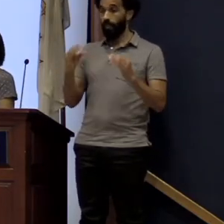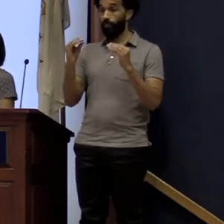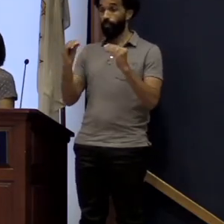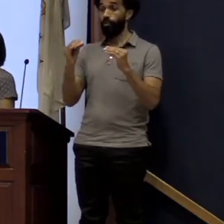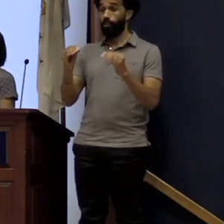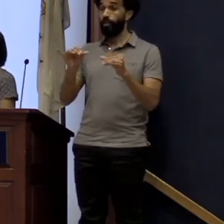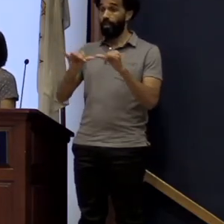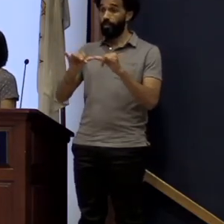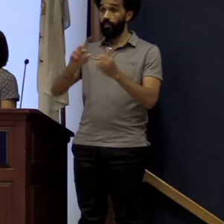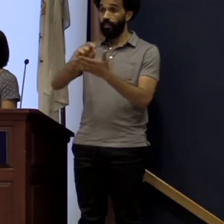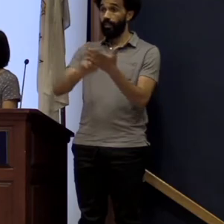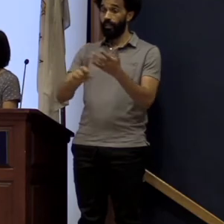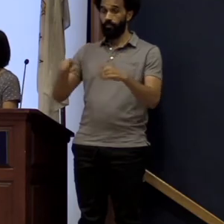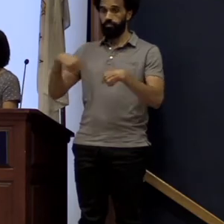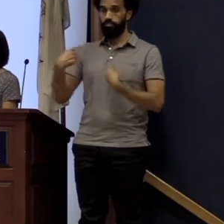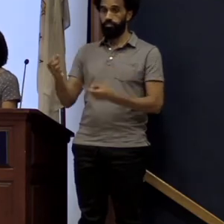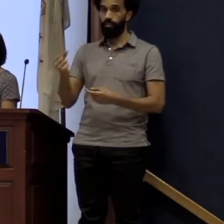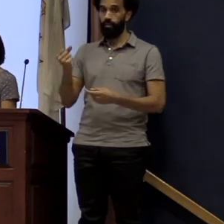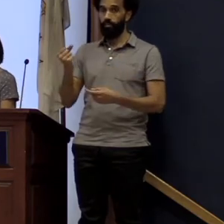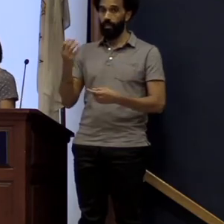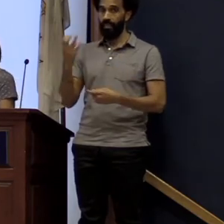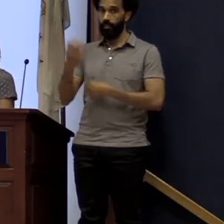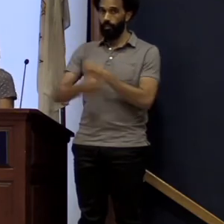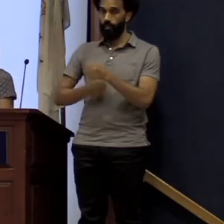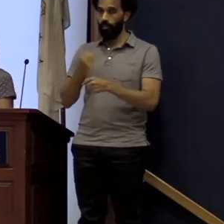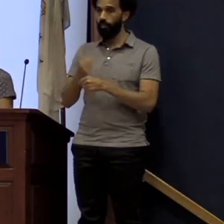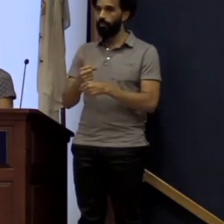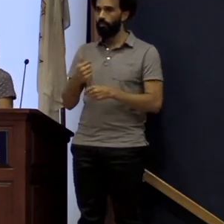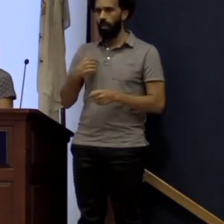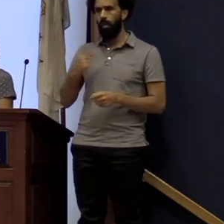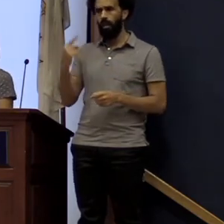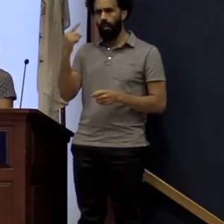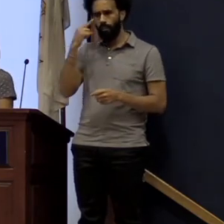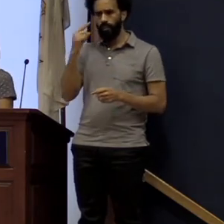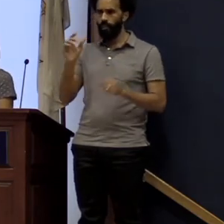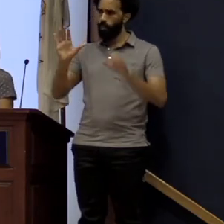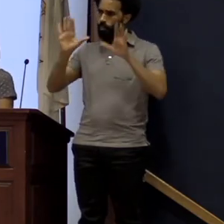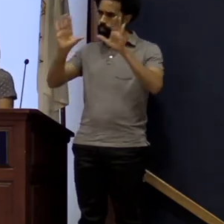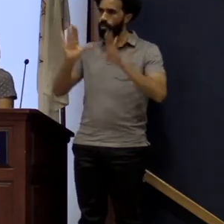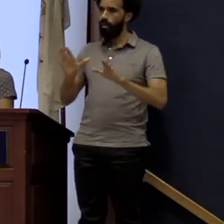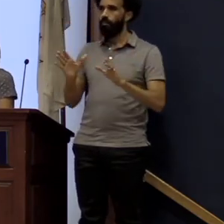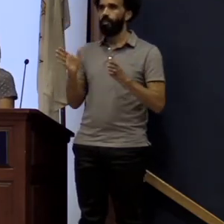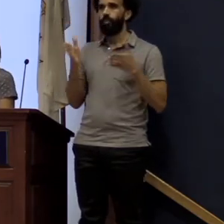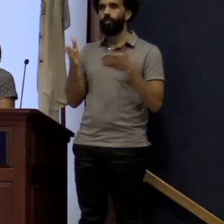I think it's a great way to inspire young people to think about science and math in purposeful ways